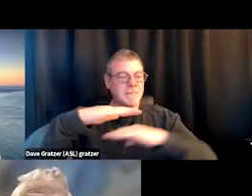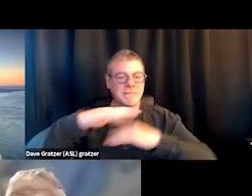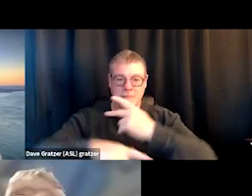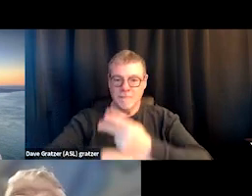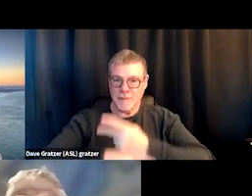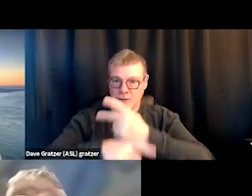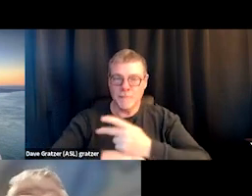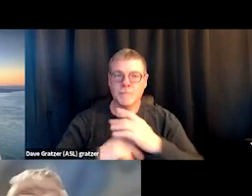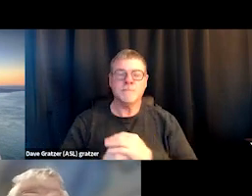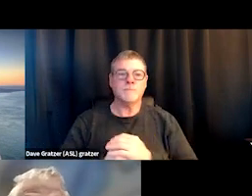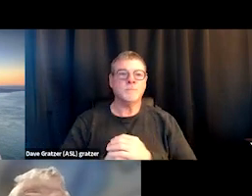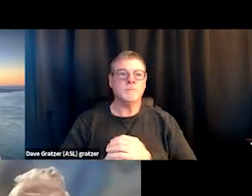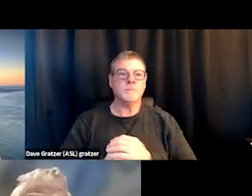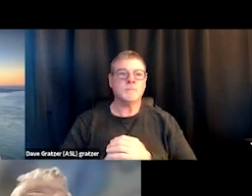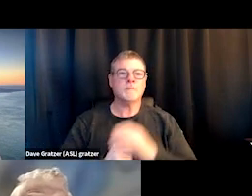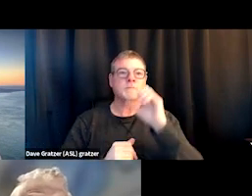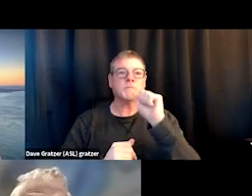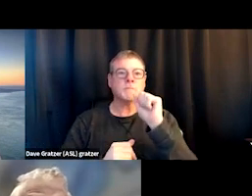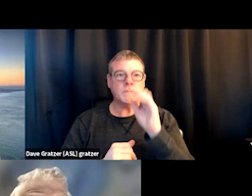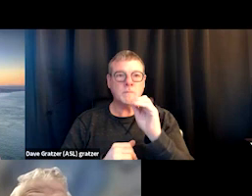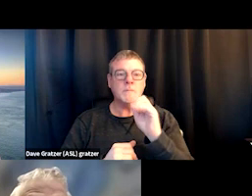And so, you know, she is a joy to work with.